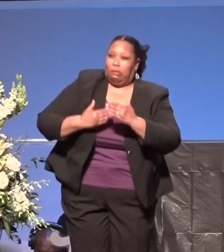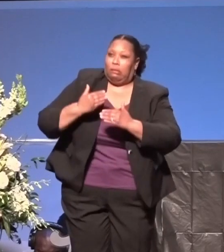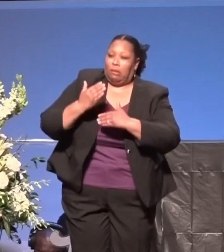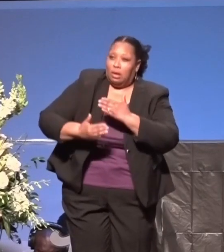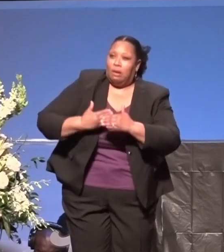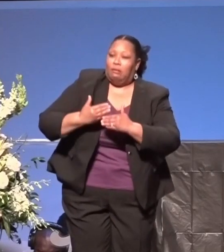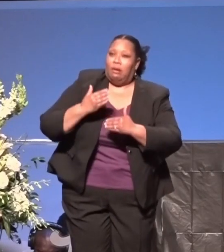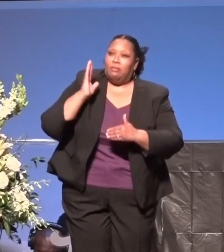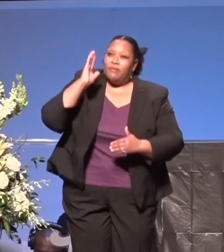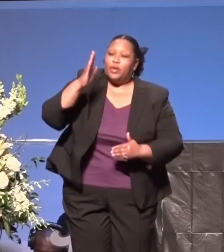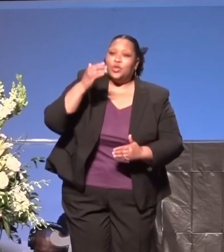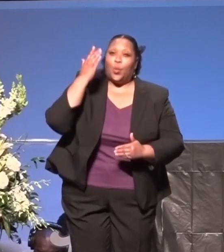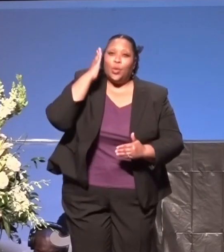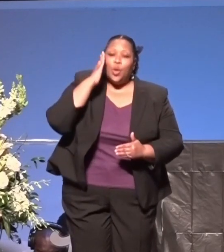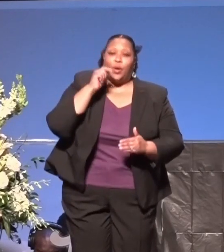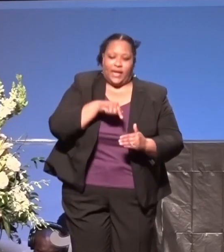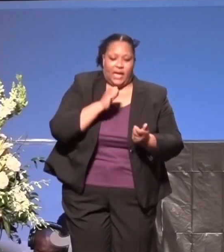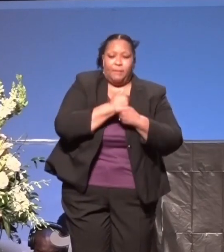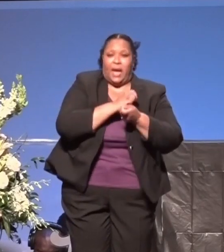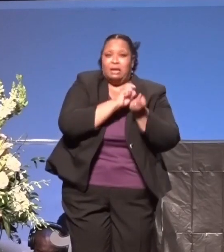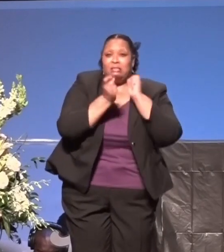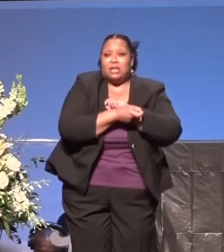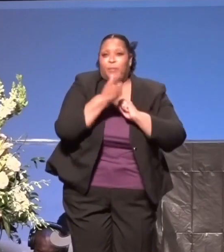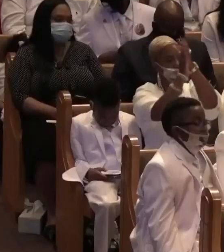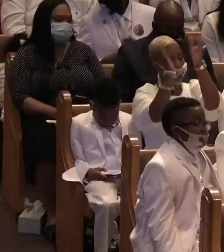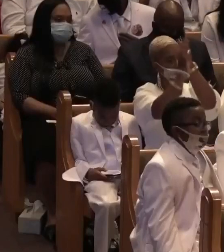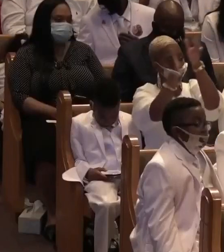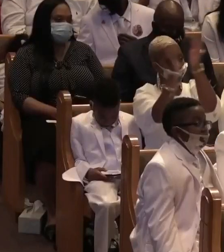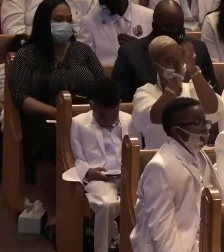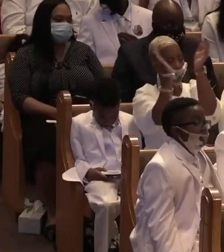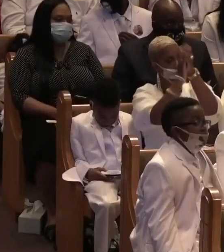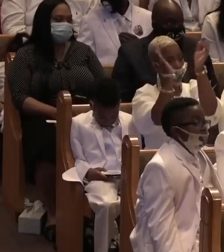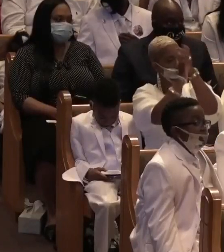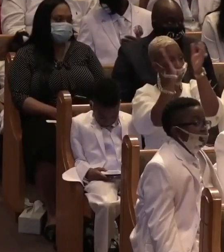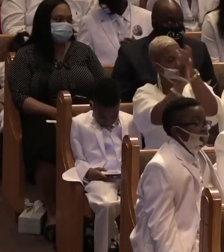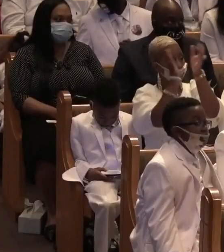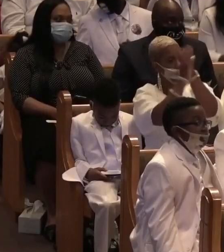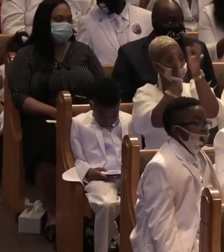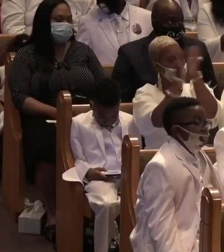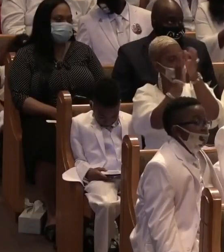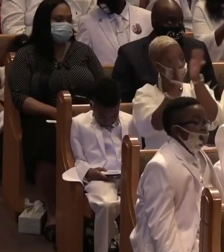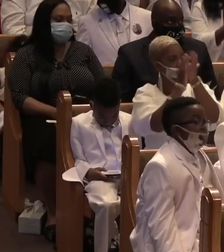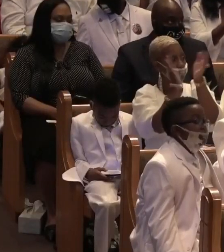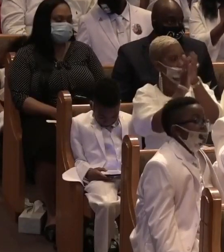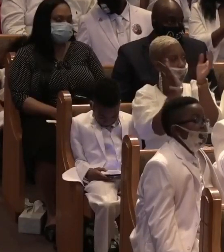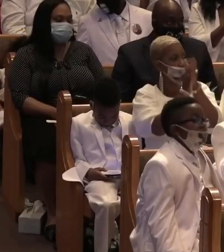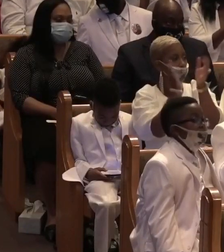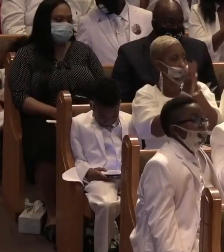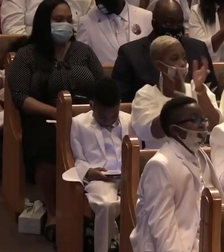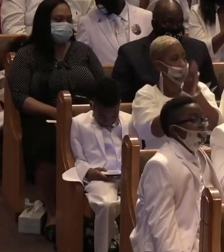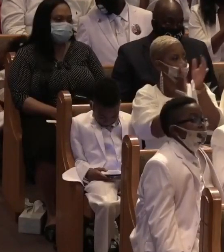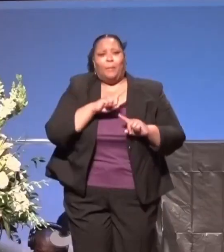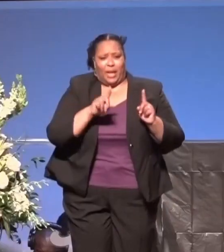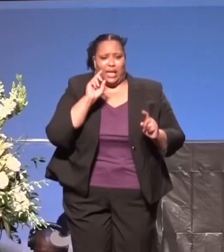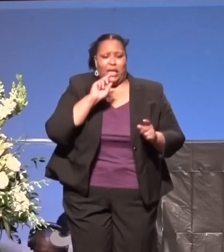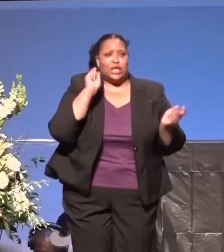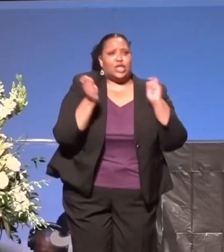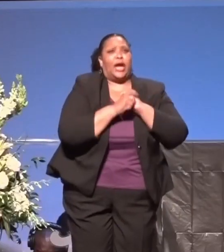THERE LIVED ONE AMONG US A CHILD OF GOD WHO WAS TAKEN UNTIME LIVE BUT THOSE WHO LOOK THROUGH TIME